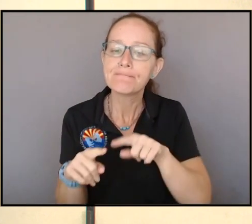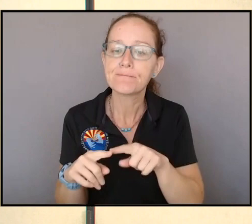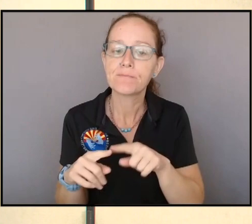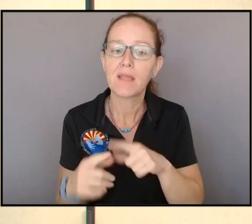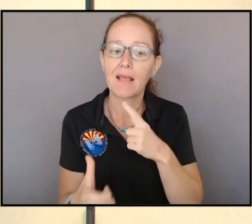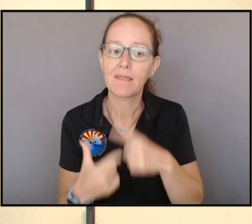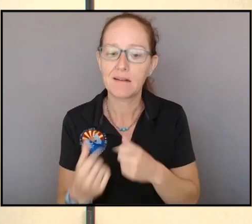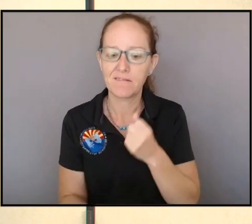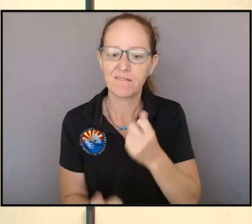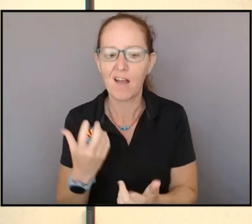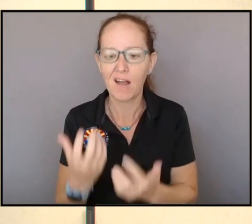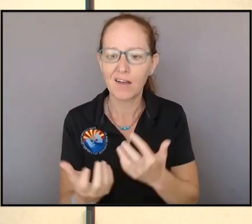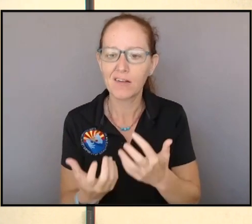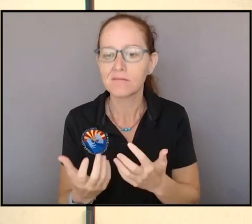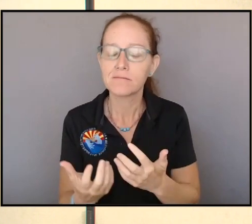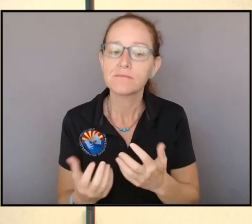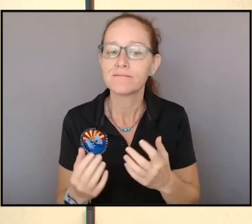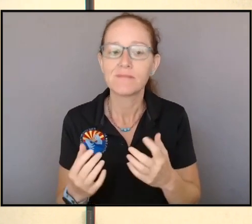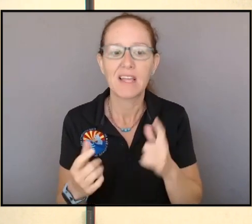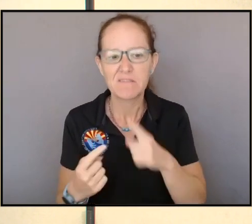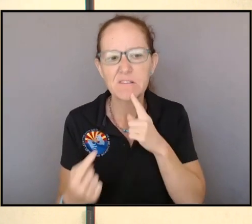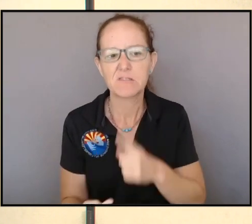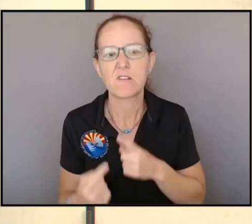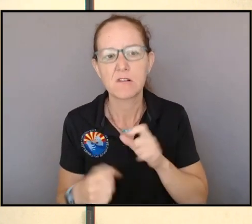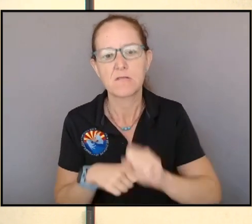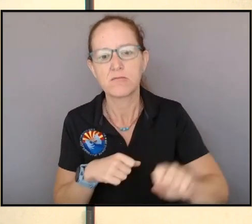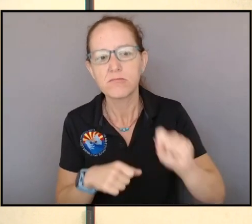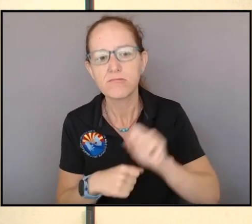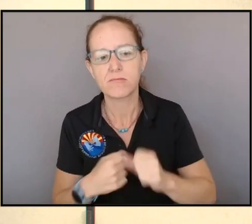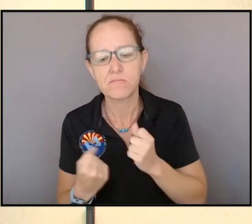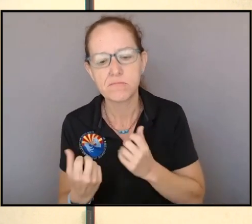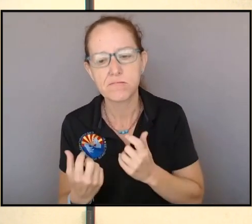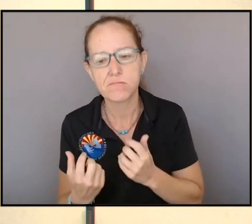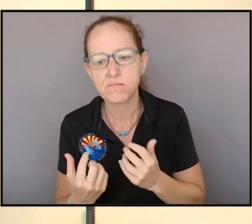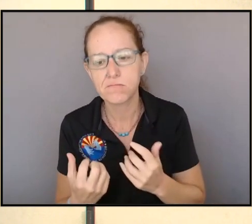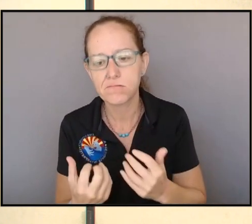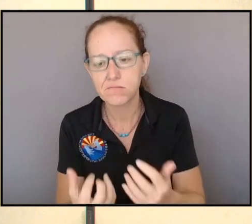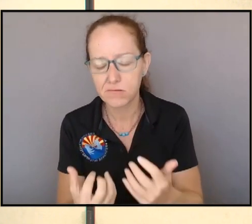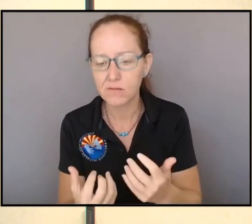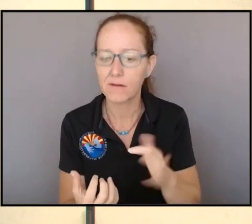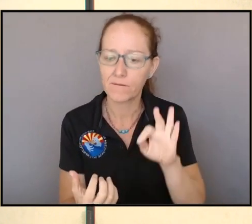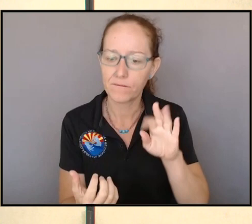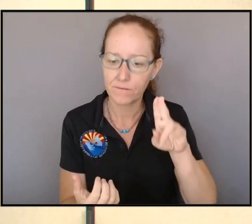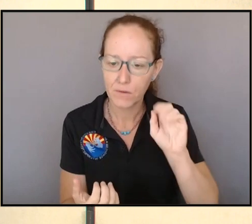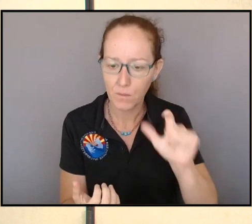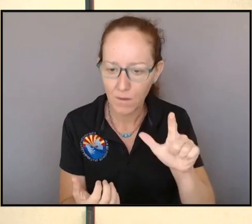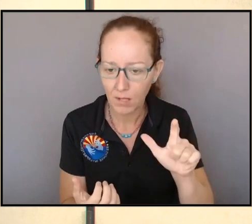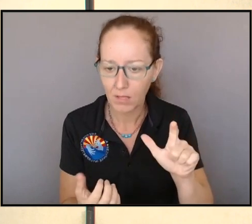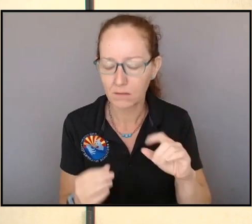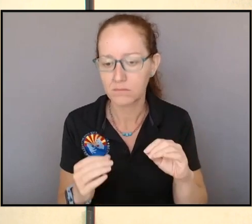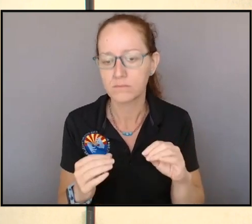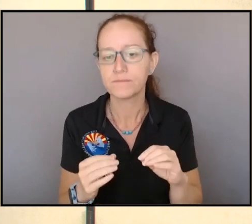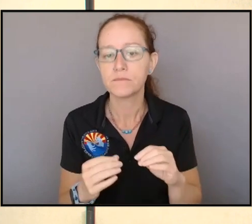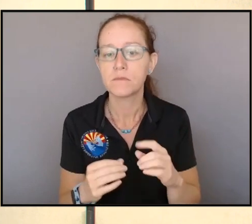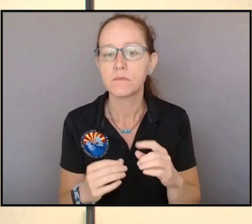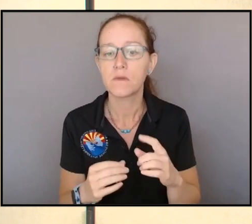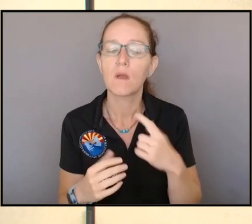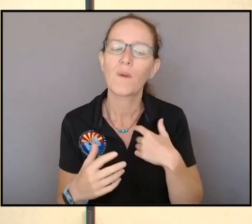to burn those materials. One of the fuels that we use-- we classify the fuels in different classes. And one of